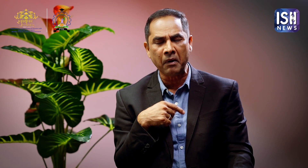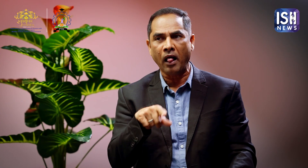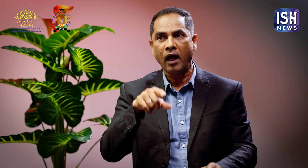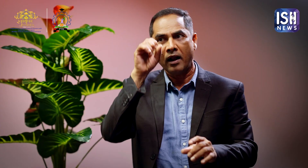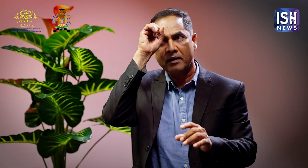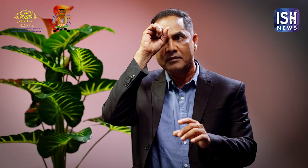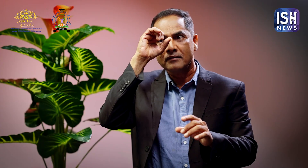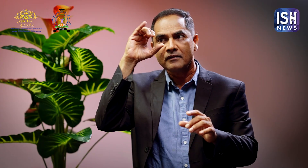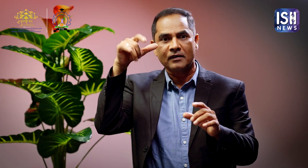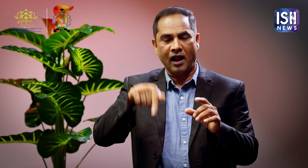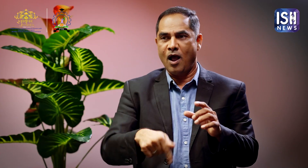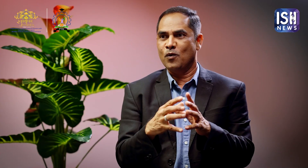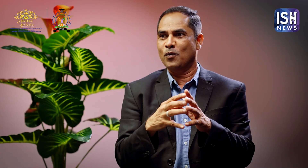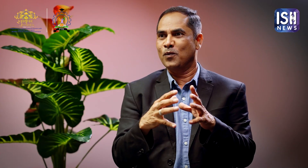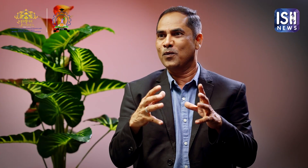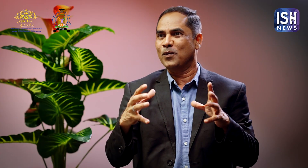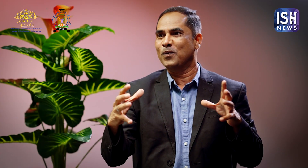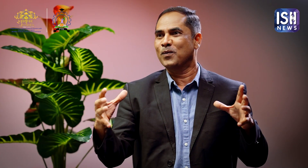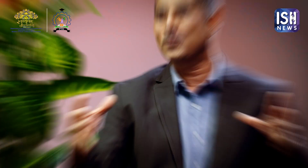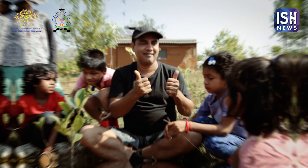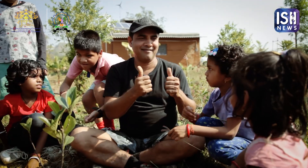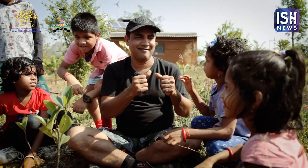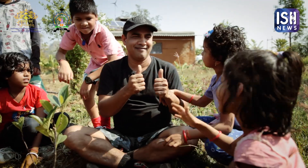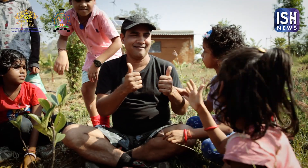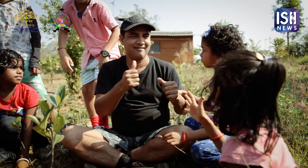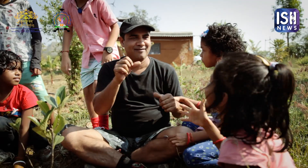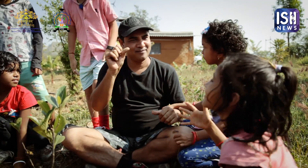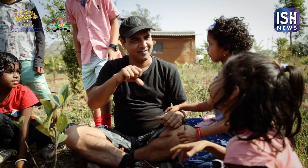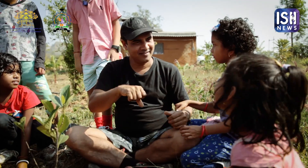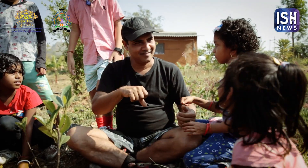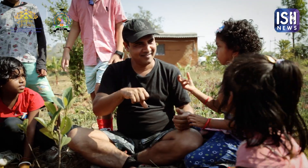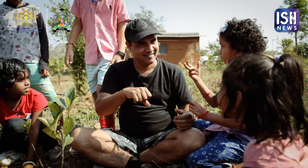With these academic methods, the school has grown and expanded. No no. It is a failure.